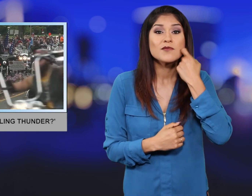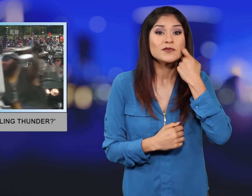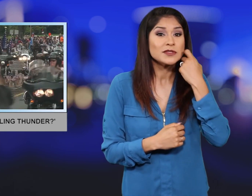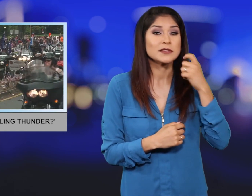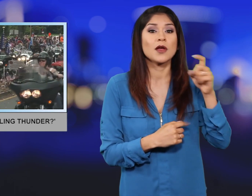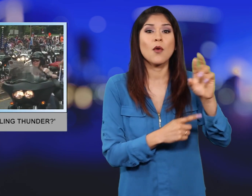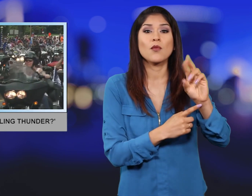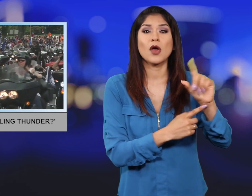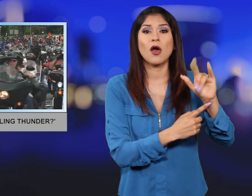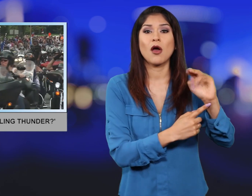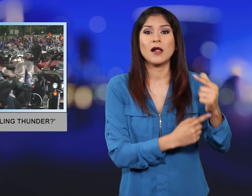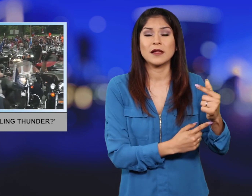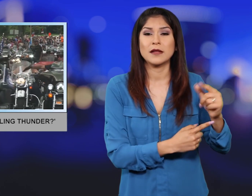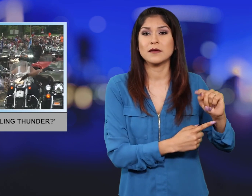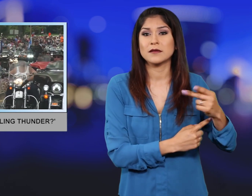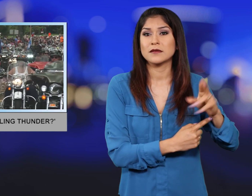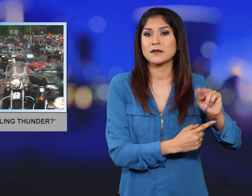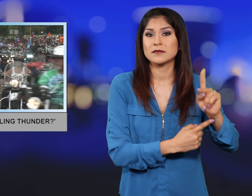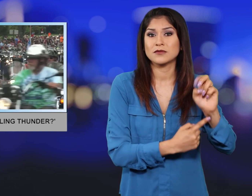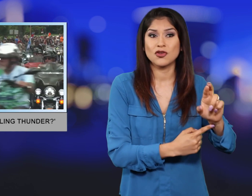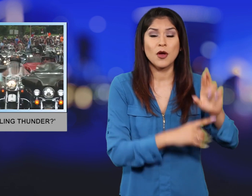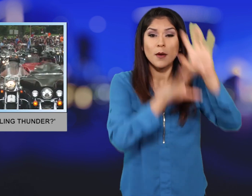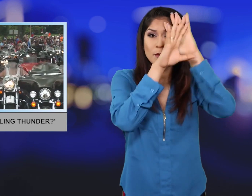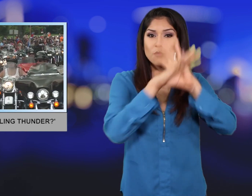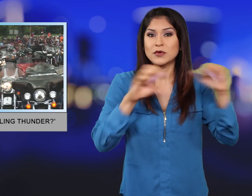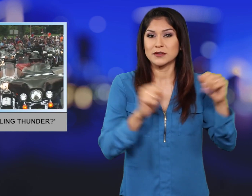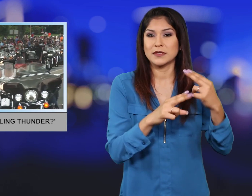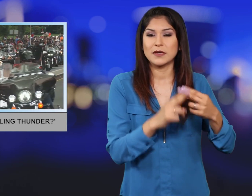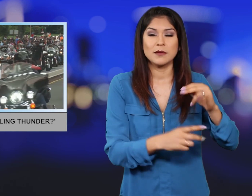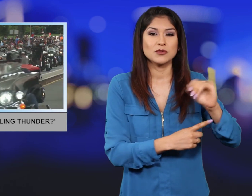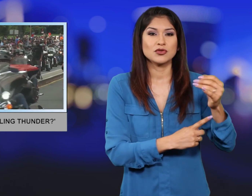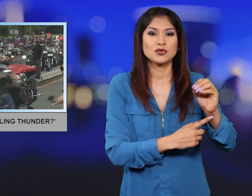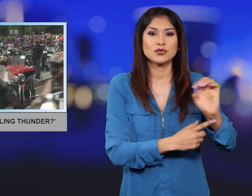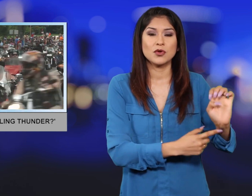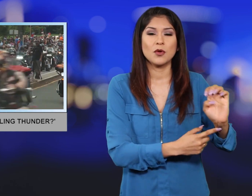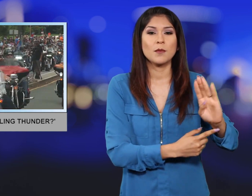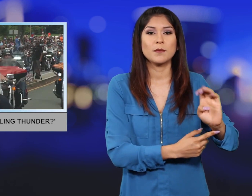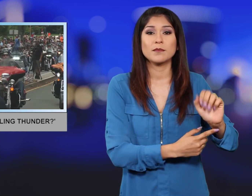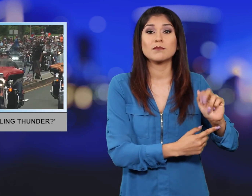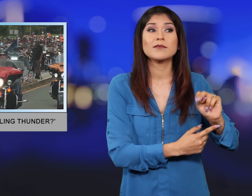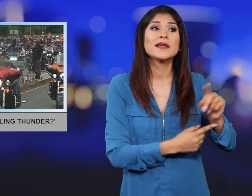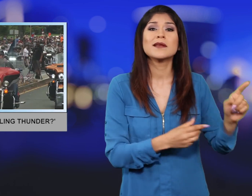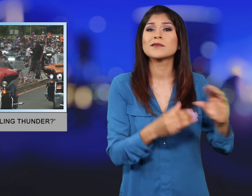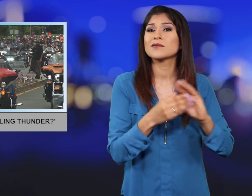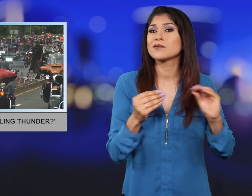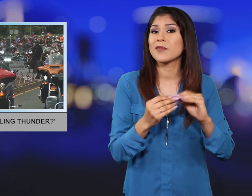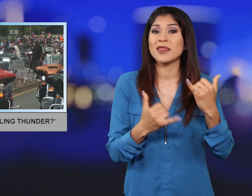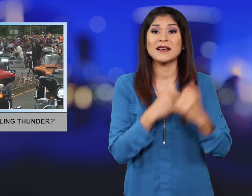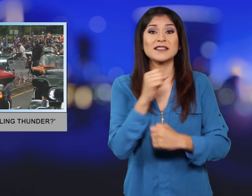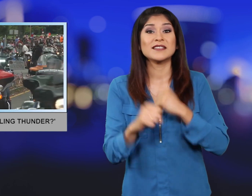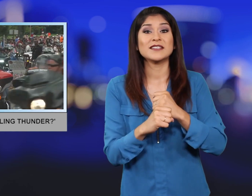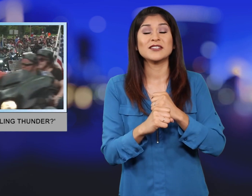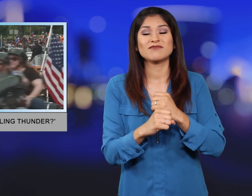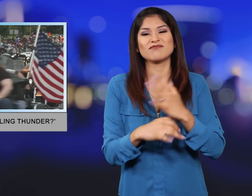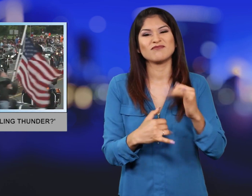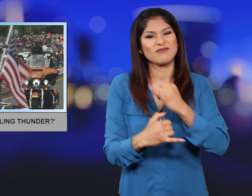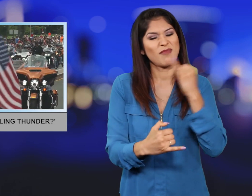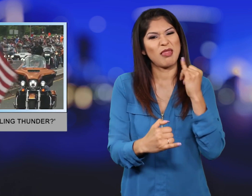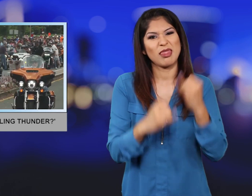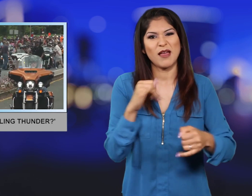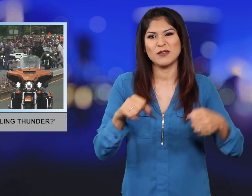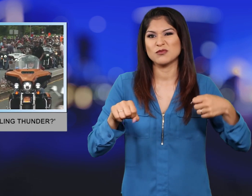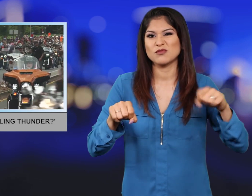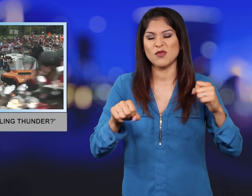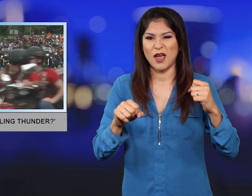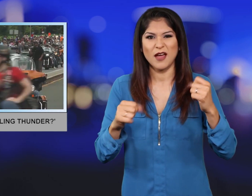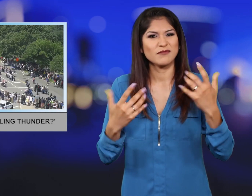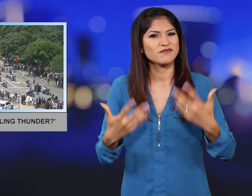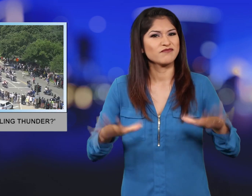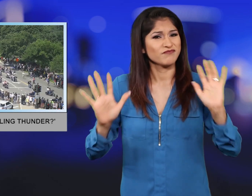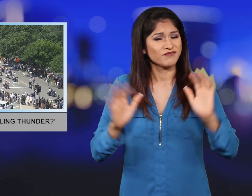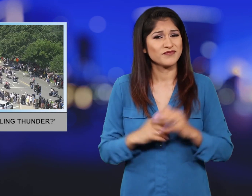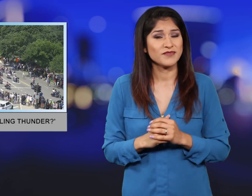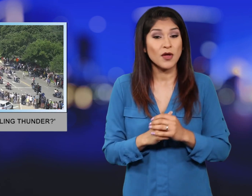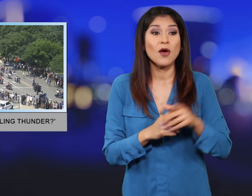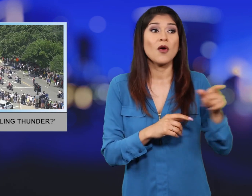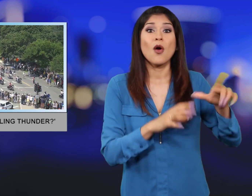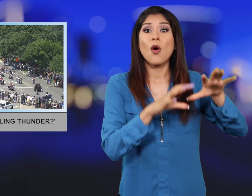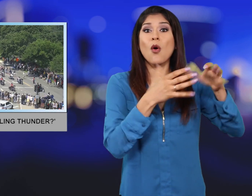Recently Rolling Thunder president Joe Bean said this year's ride will be their final ride.